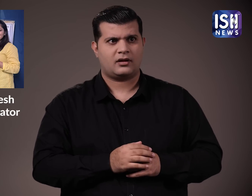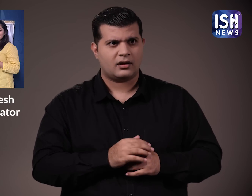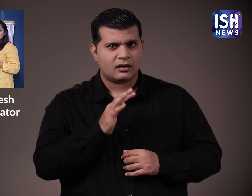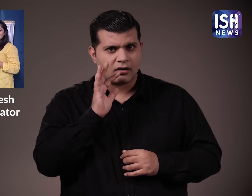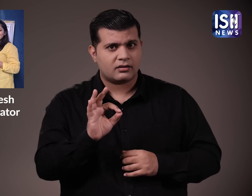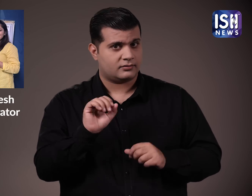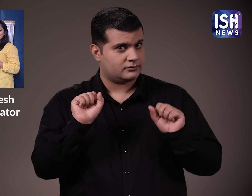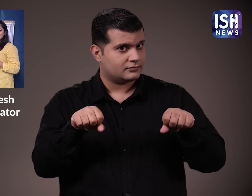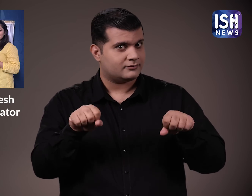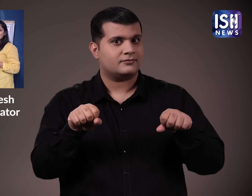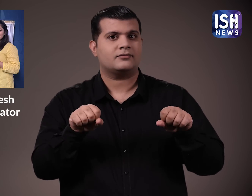Really? Yes!